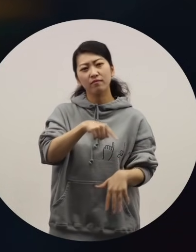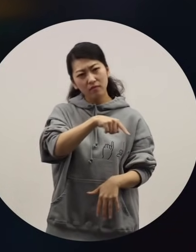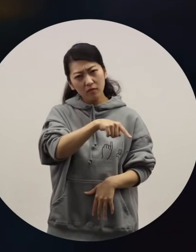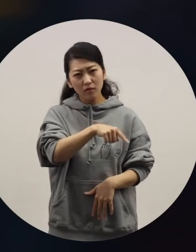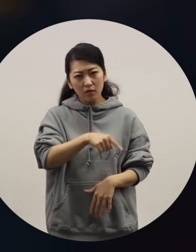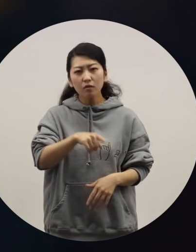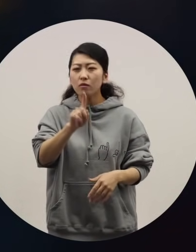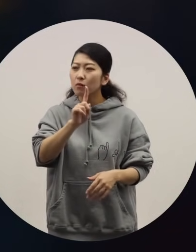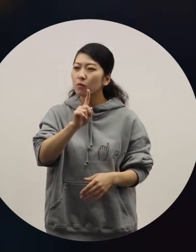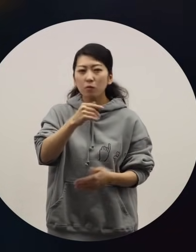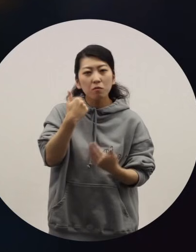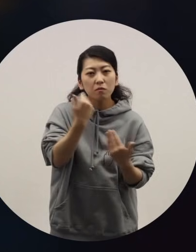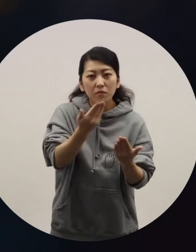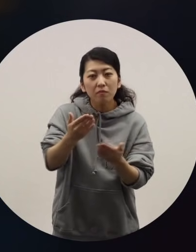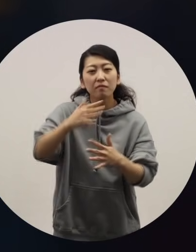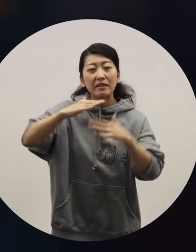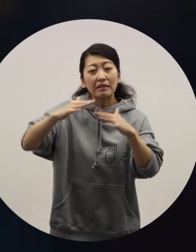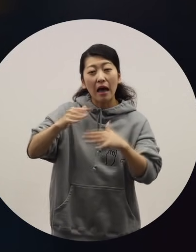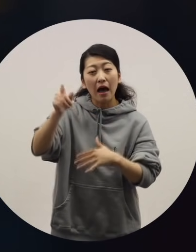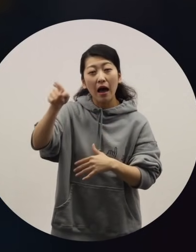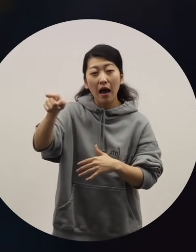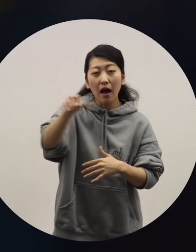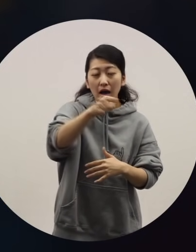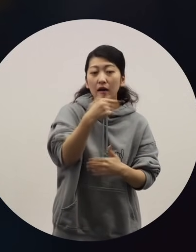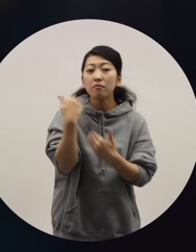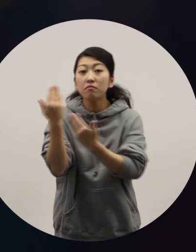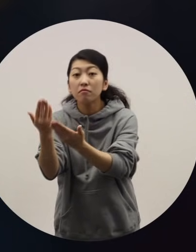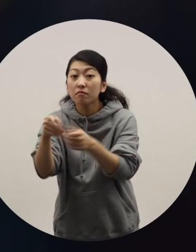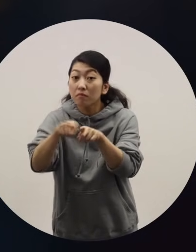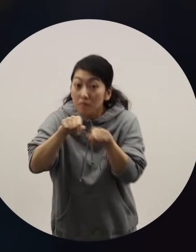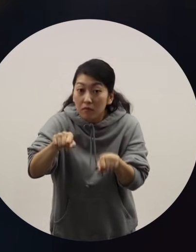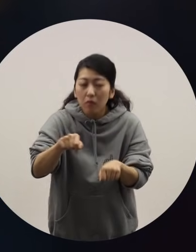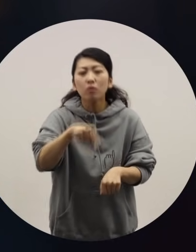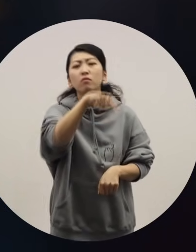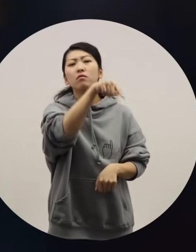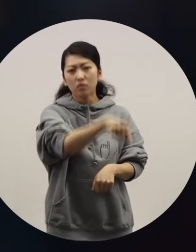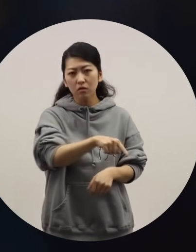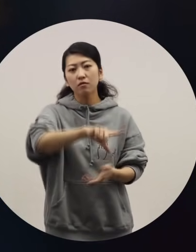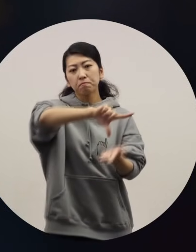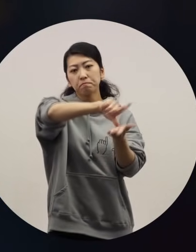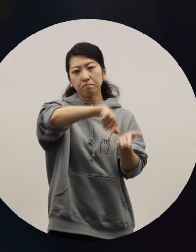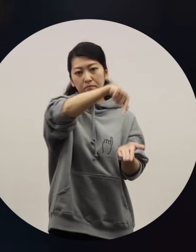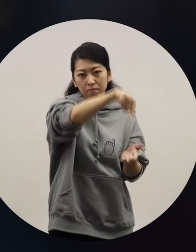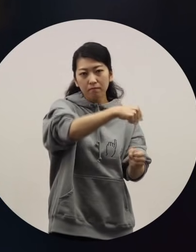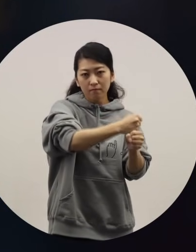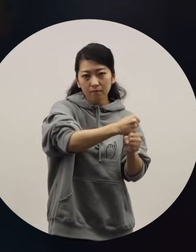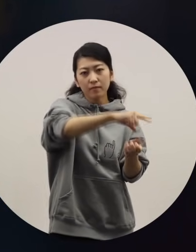with the many designers that took part in this show. Some of the designers,